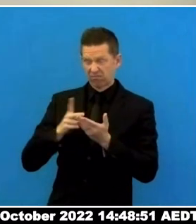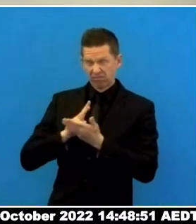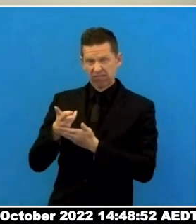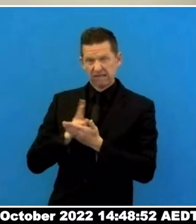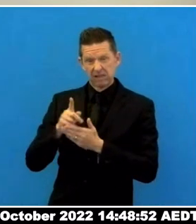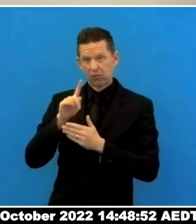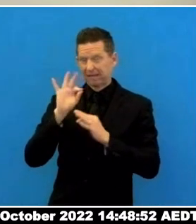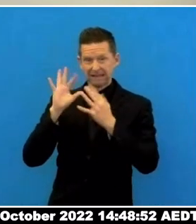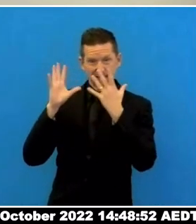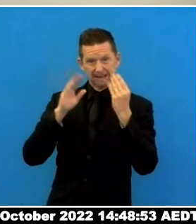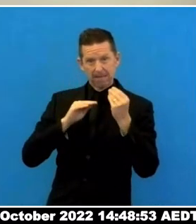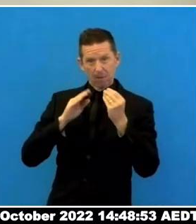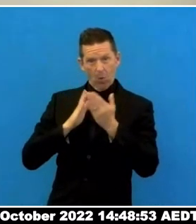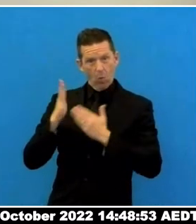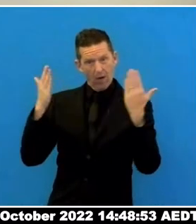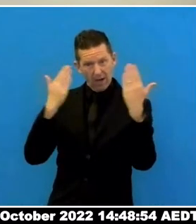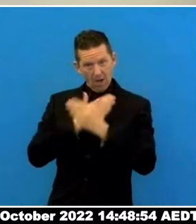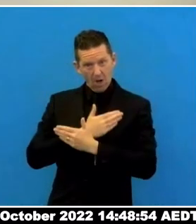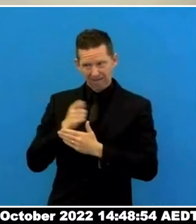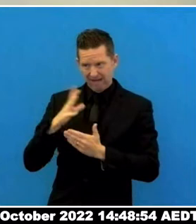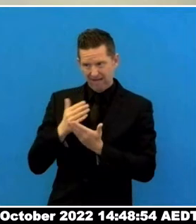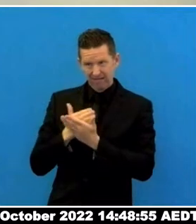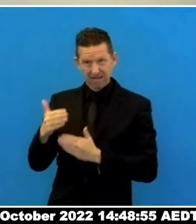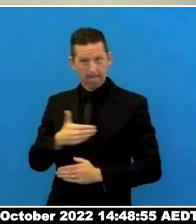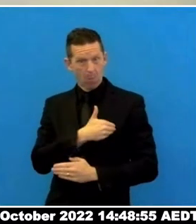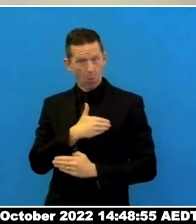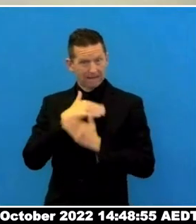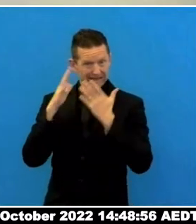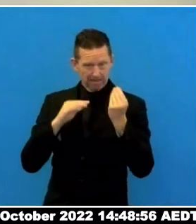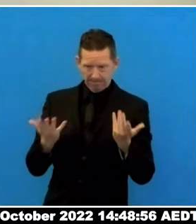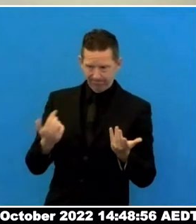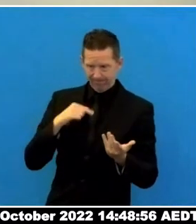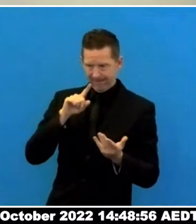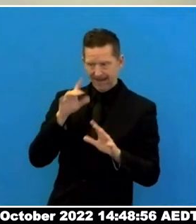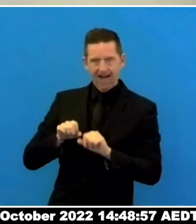and she needs that morning sleep, and I obviously can't take her to school.